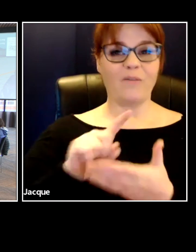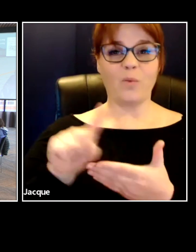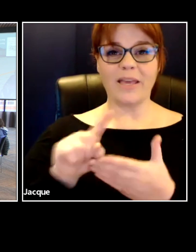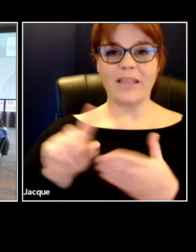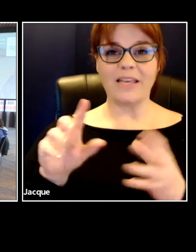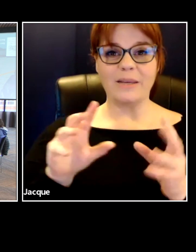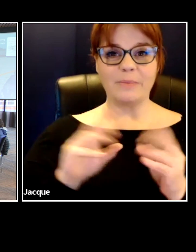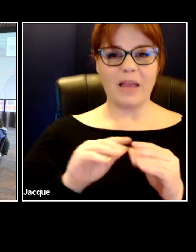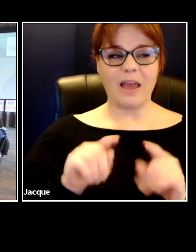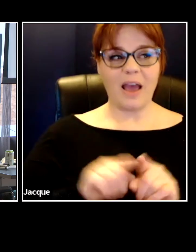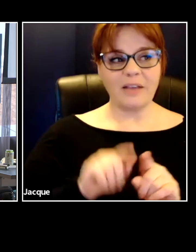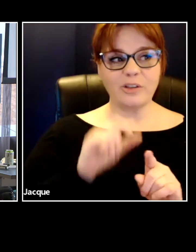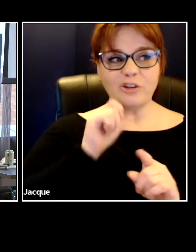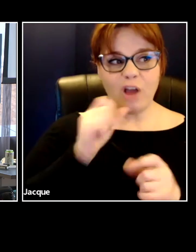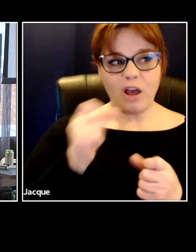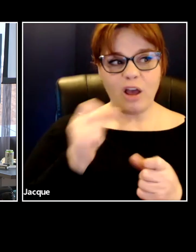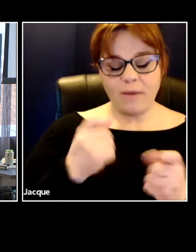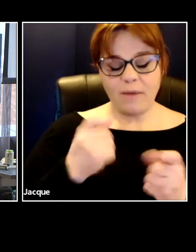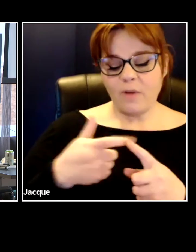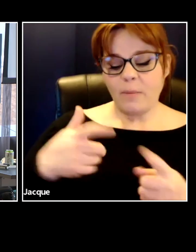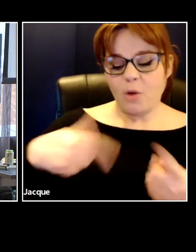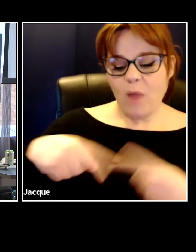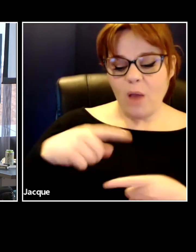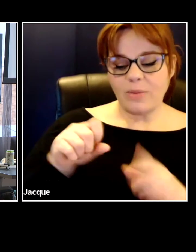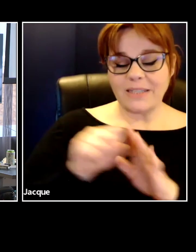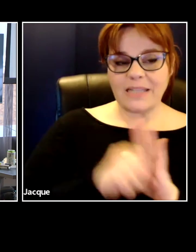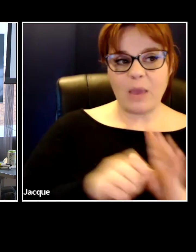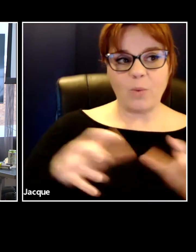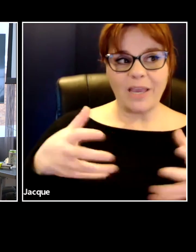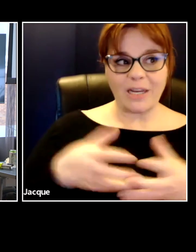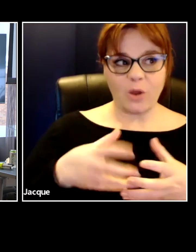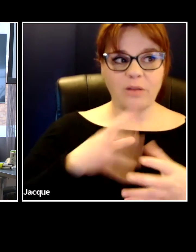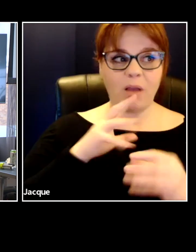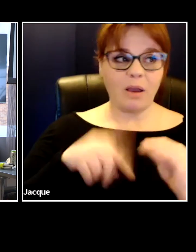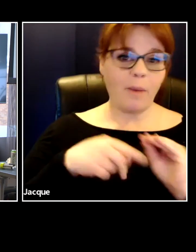non-drivers you know uh from around the state get together and talk about policy issues have guest